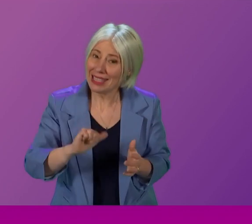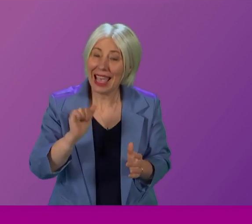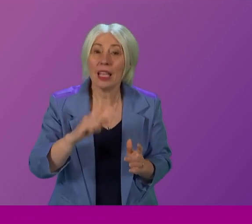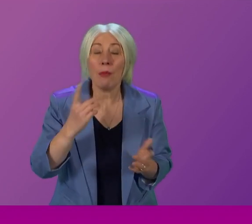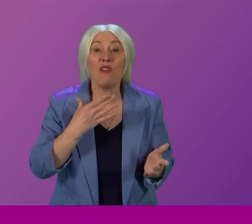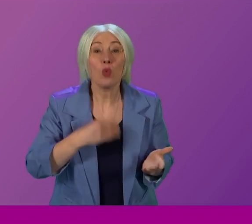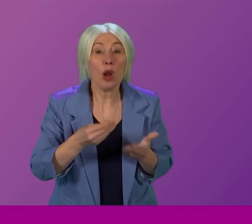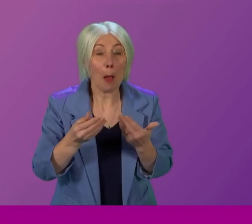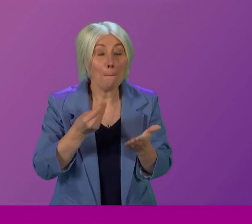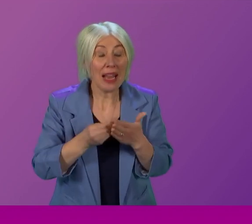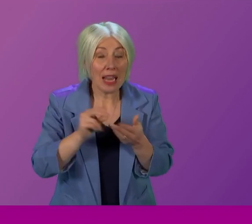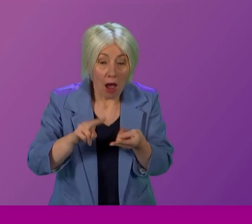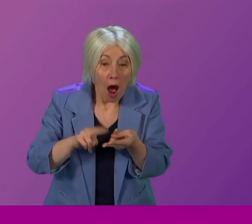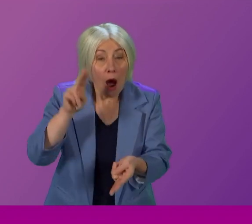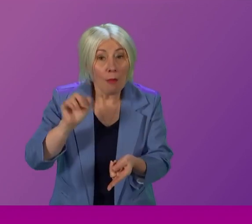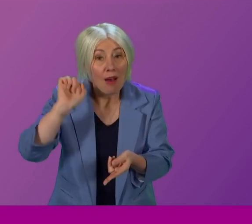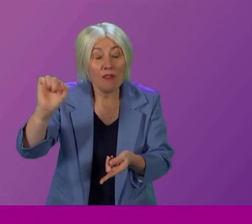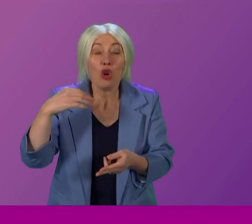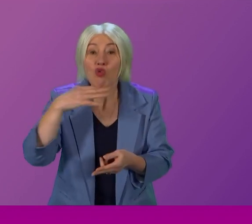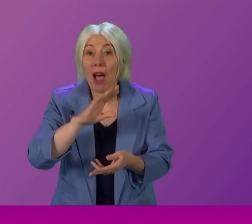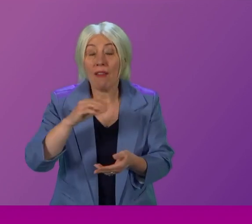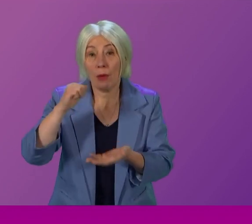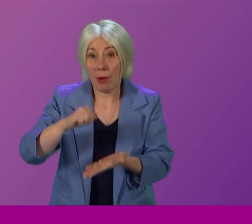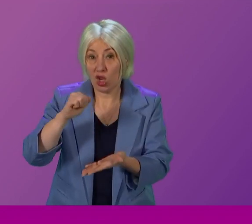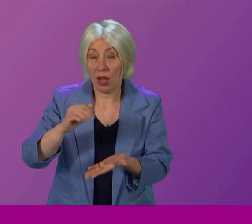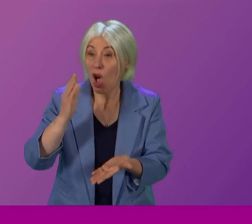money be allocated to local government within a draft budget that is fully allocated,